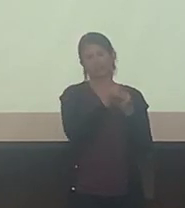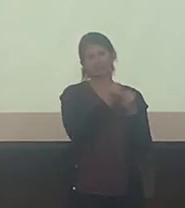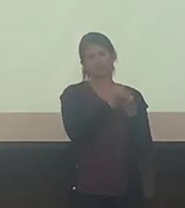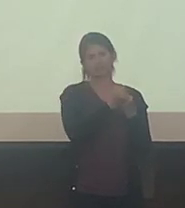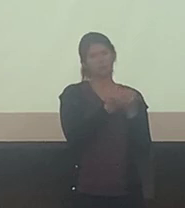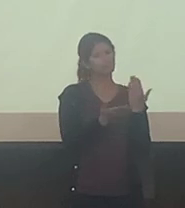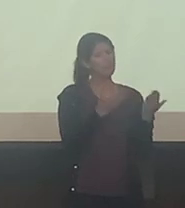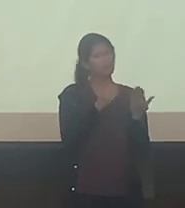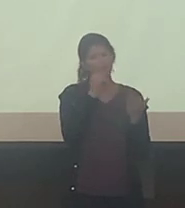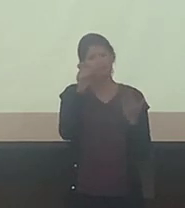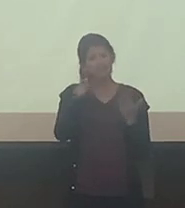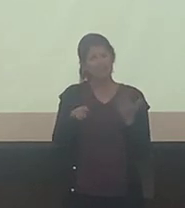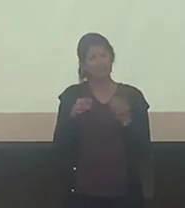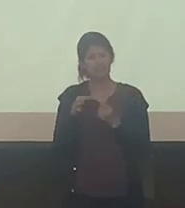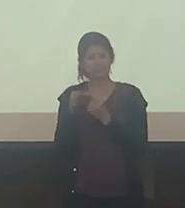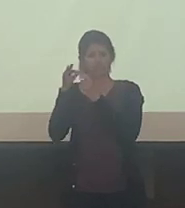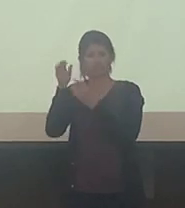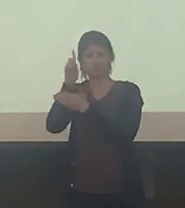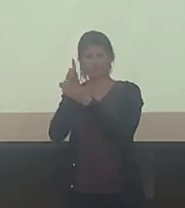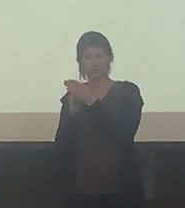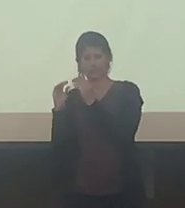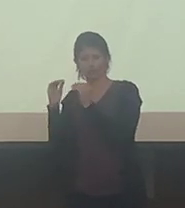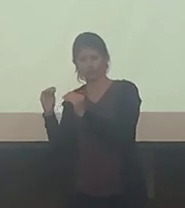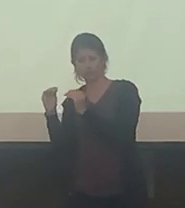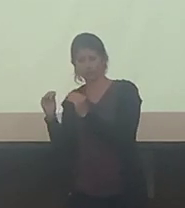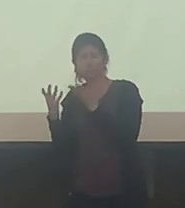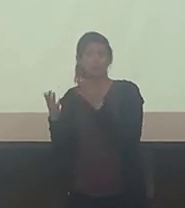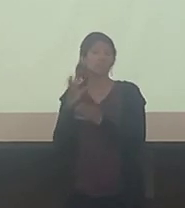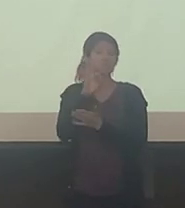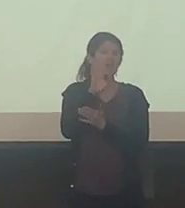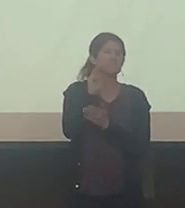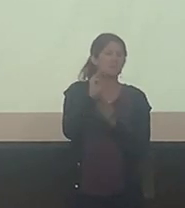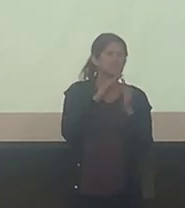designed instruction but they might need an fm system they may need extra test time whatever